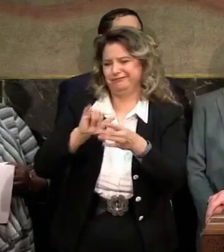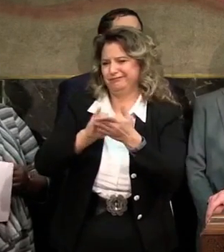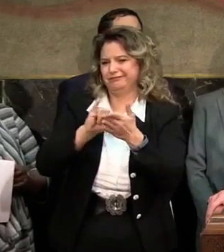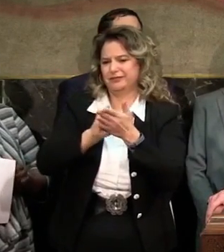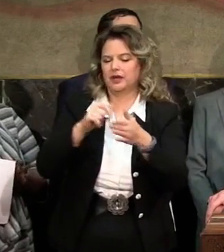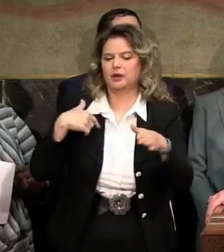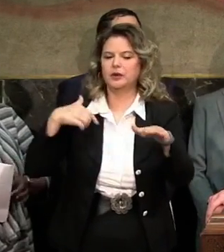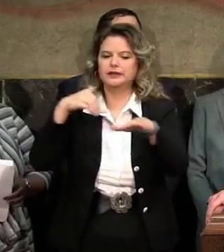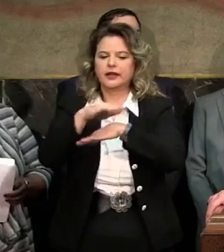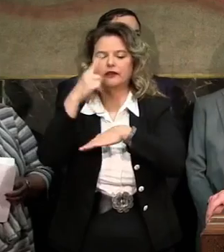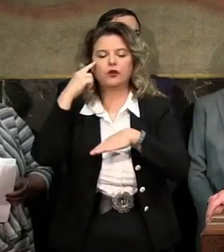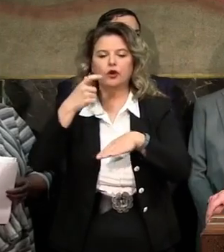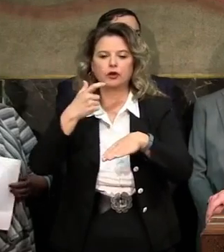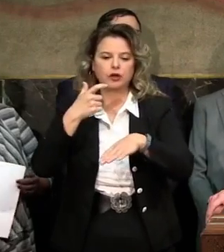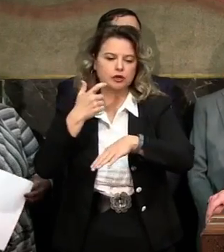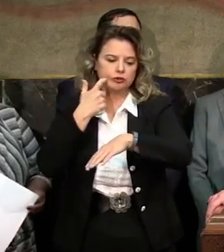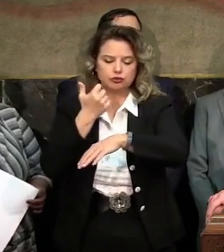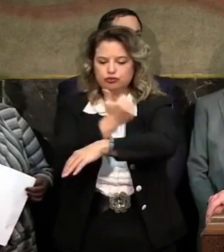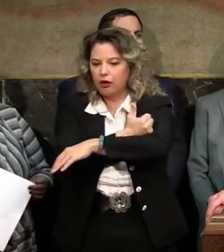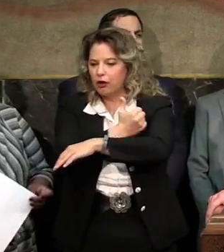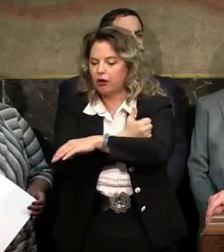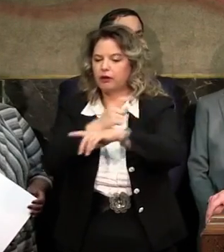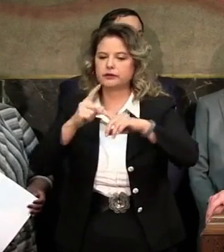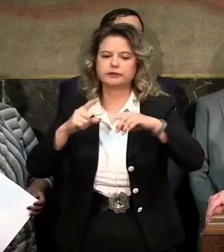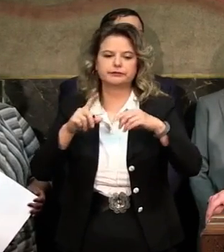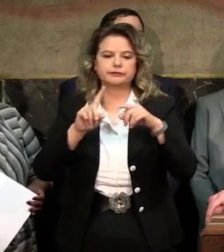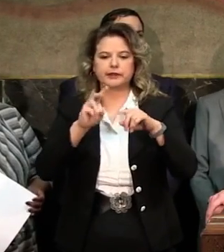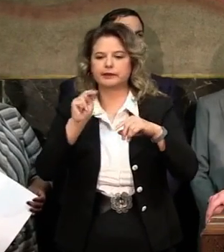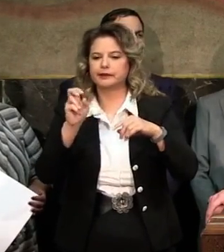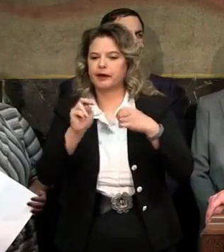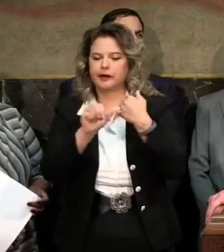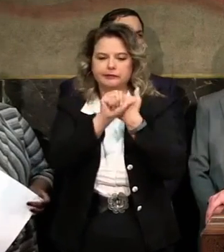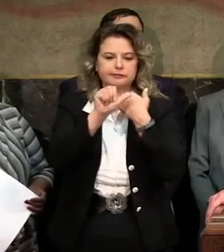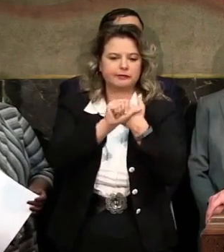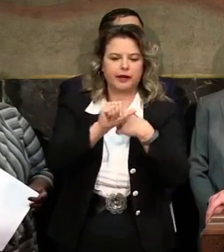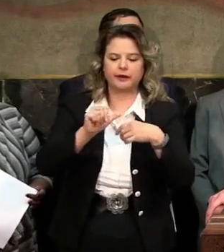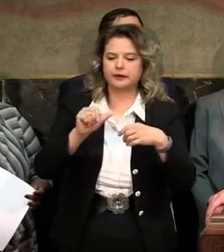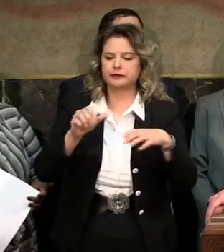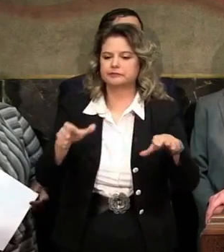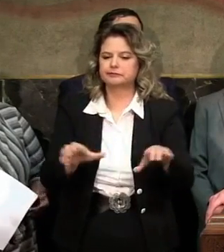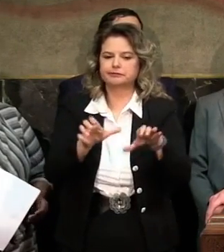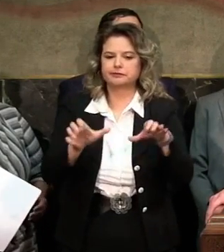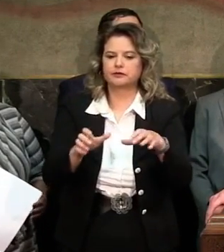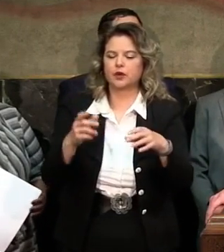other nonviolent offenses at twice the rate of South Carolina and three times the rate of Florida that's not because